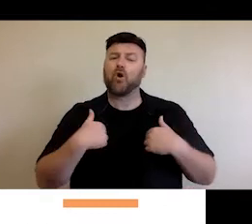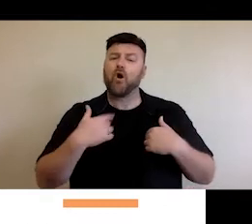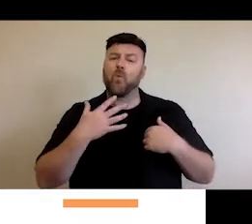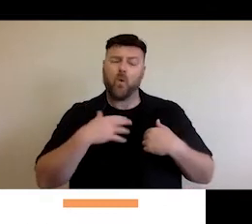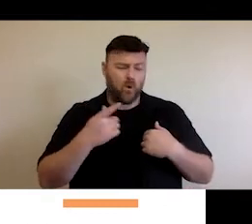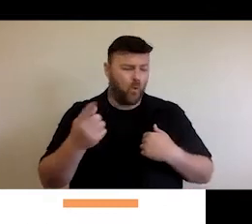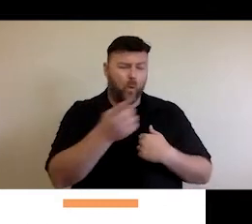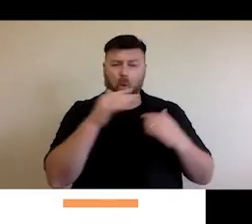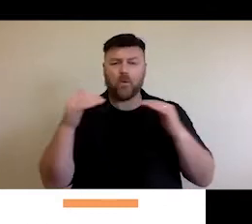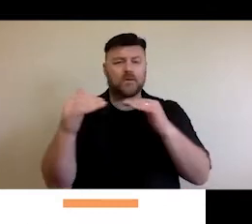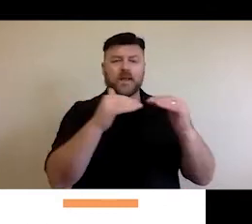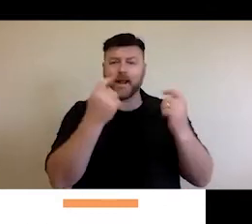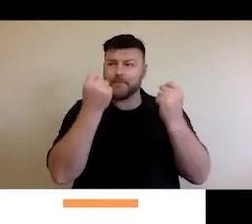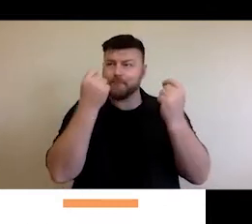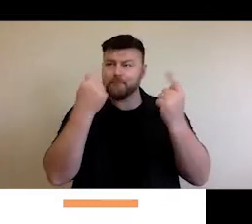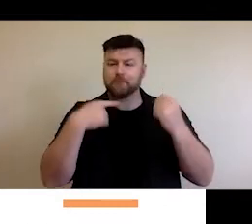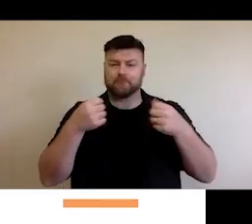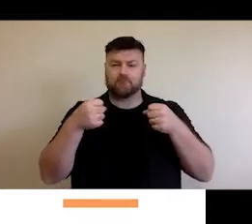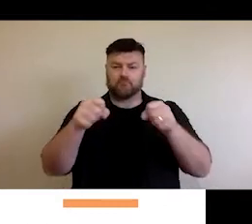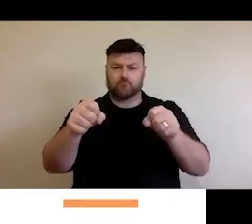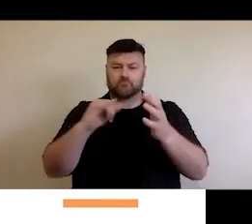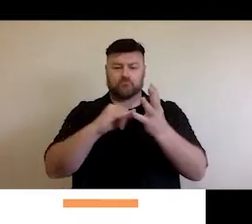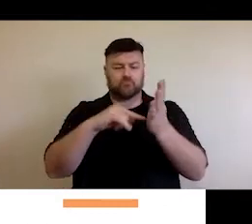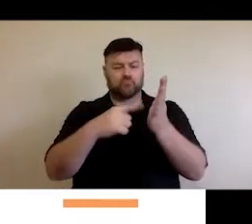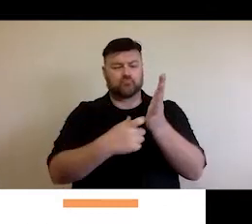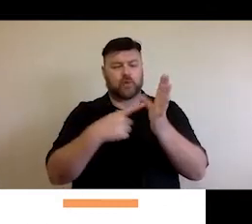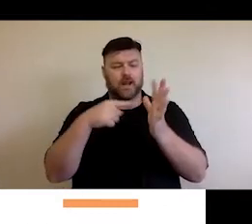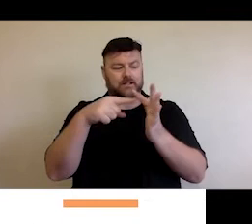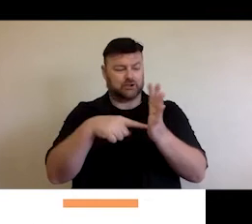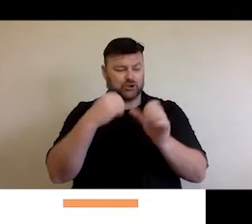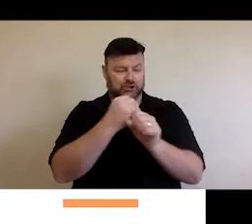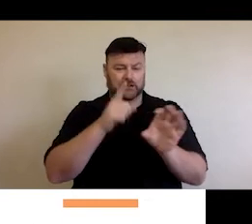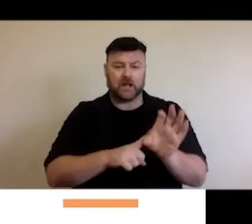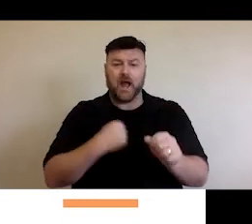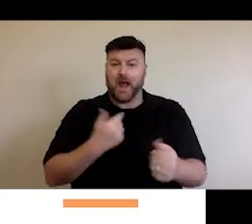about strategy in uncertain times, the five points that I've just moved